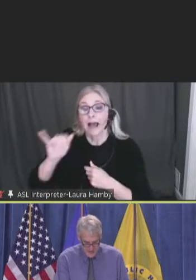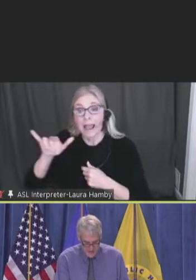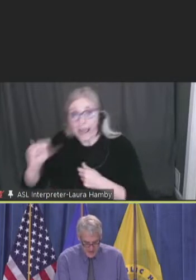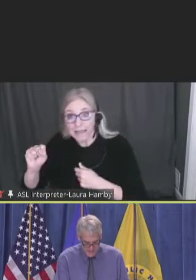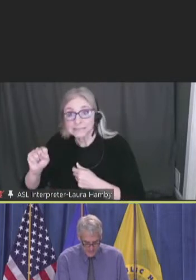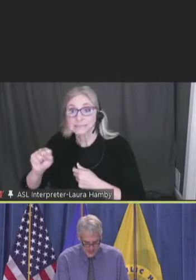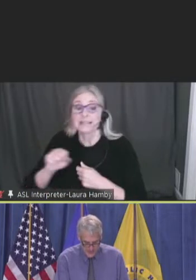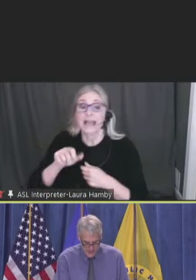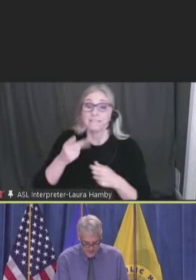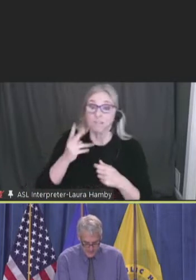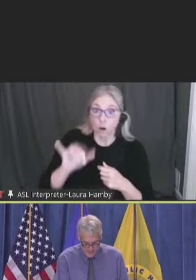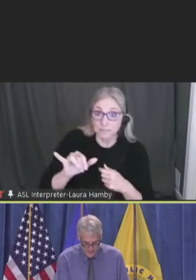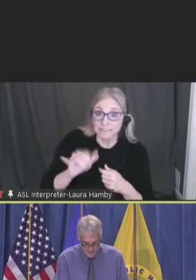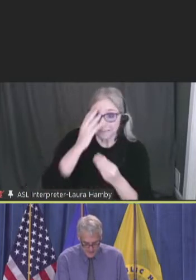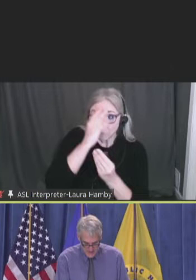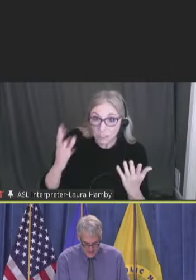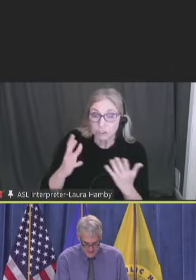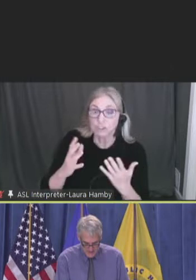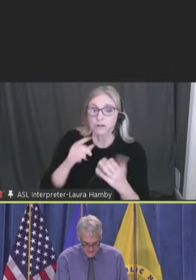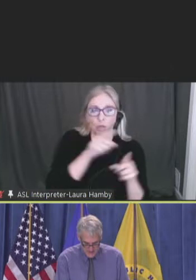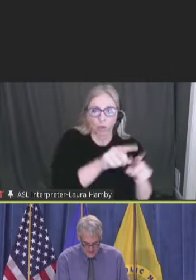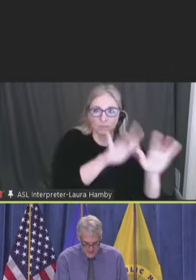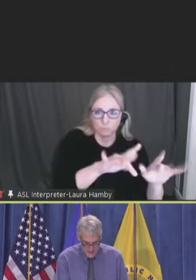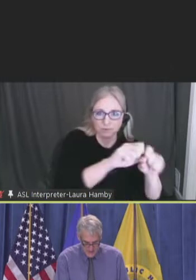information system interfaces.